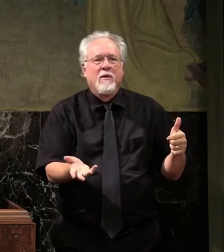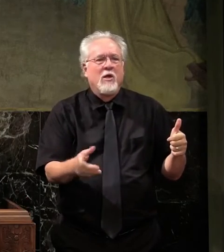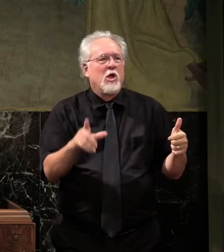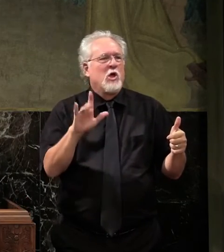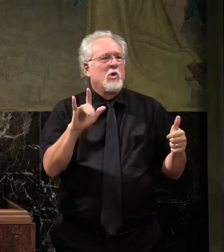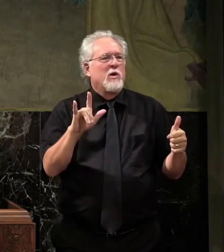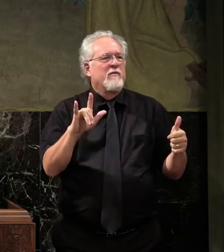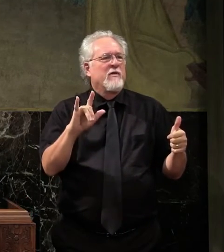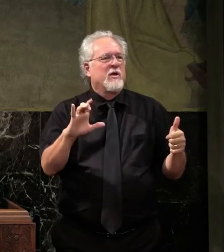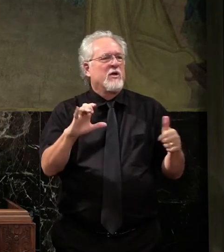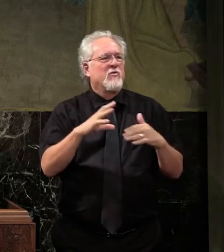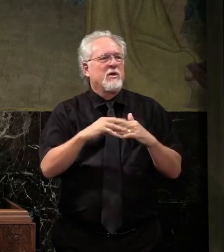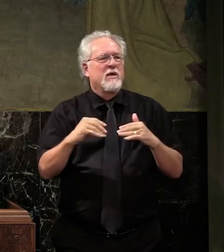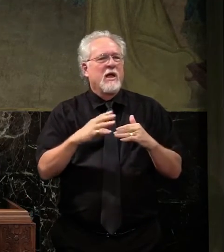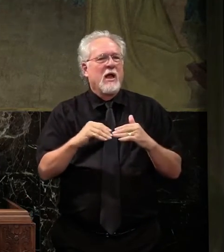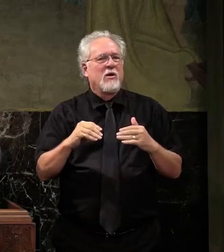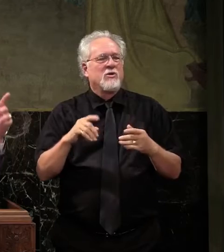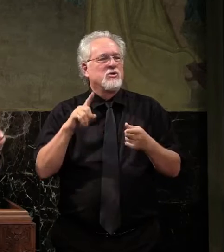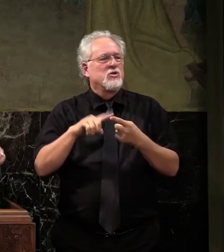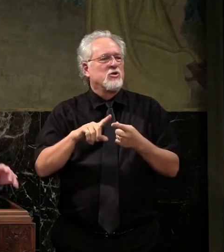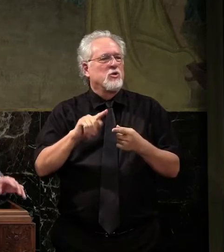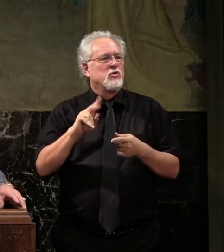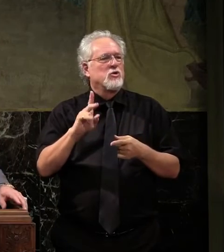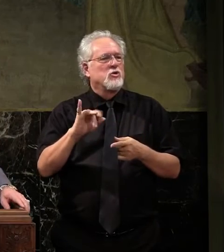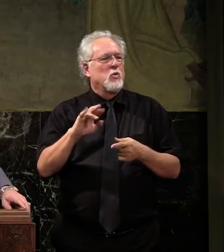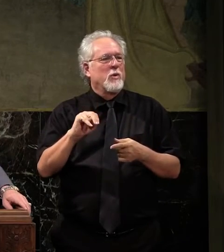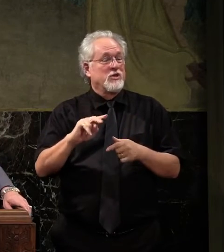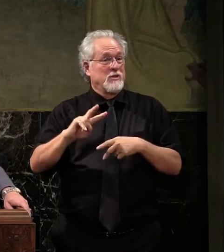five hundred dollars toward your tuition and the second semester is really